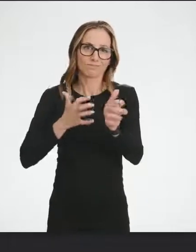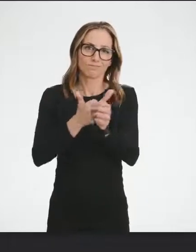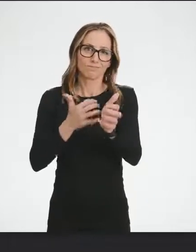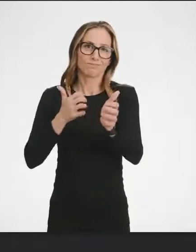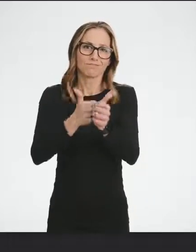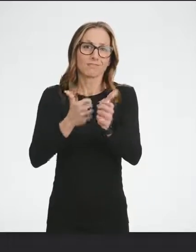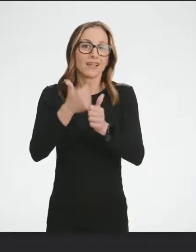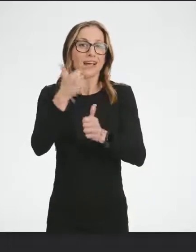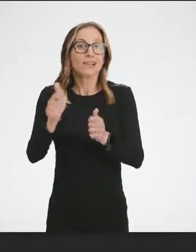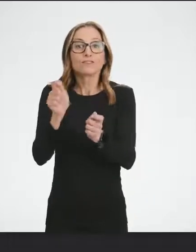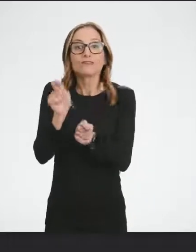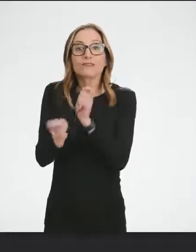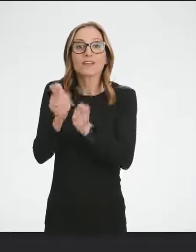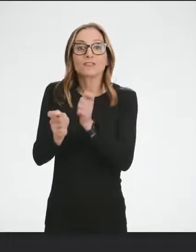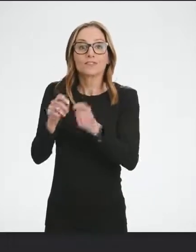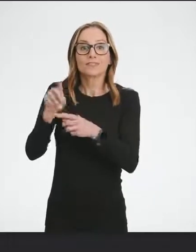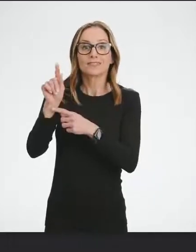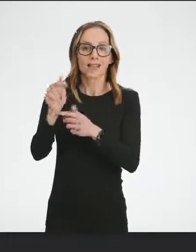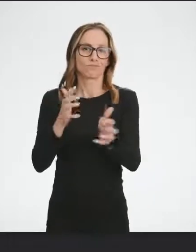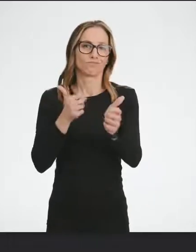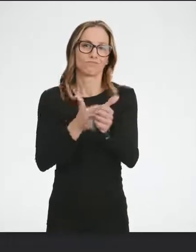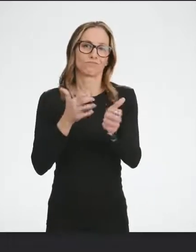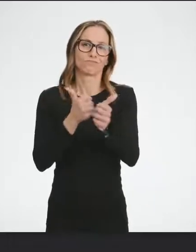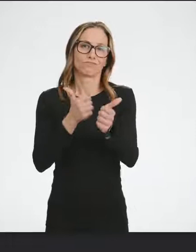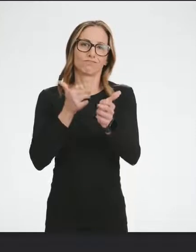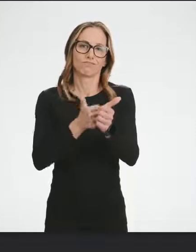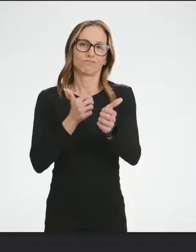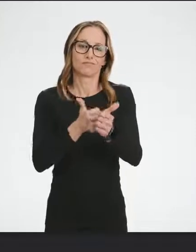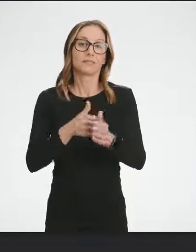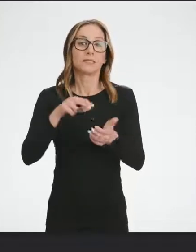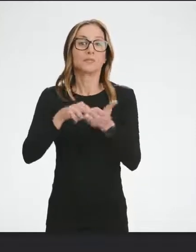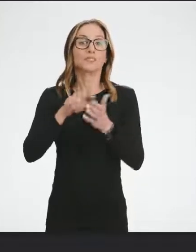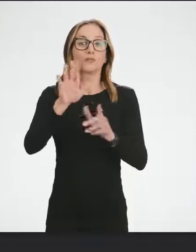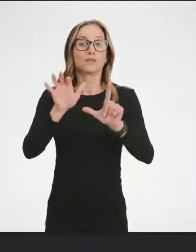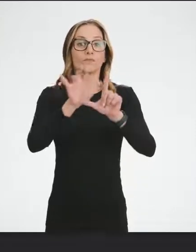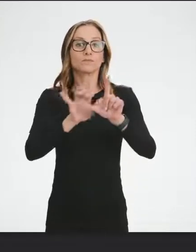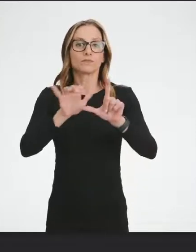data model, so your app's UI never ends up in an inconsistent state.